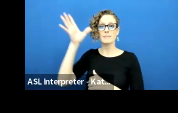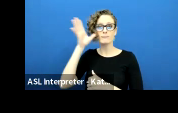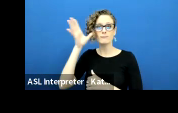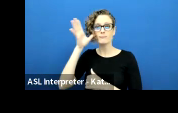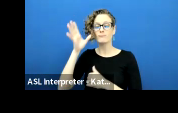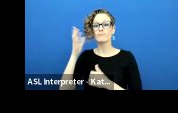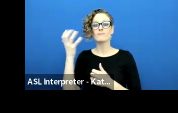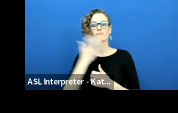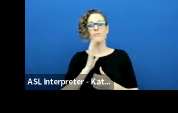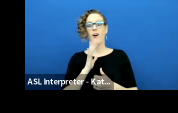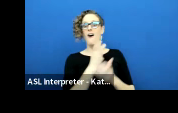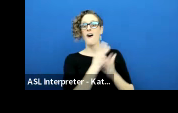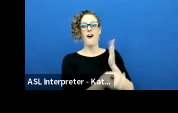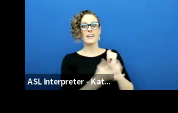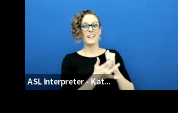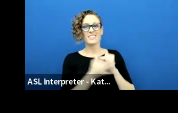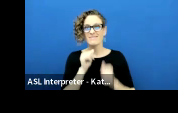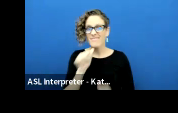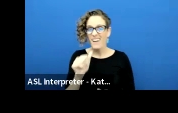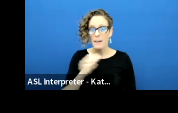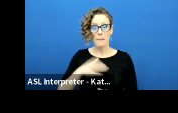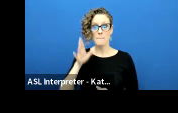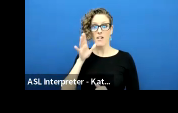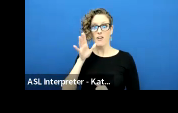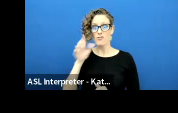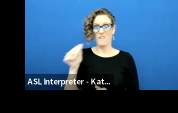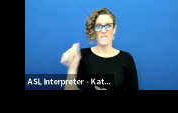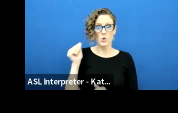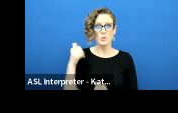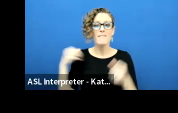um my mother even refused to have a microwave in the house because she thought it was going